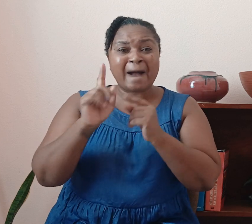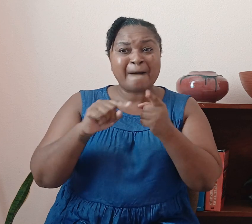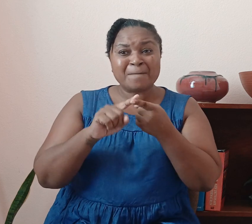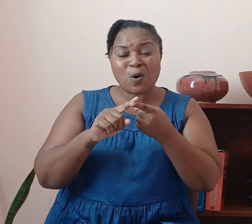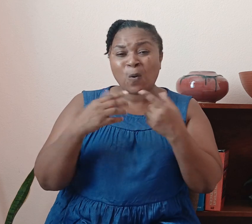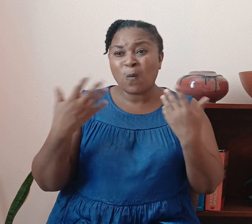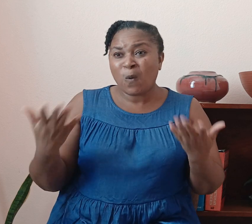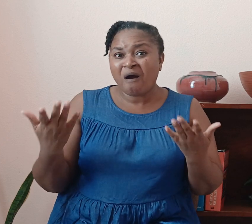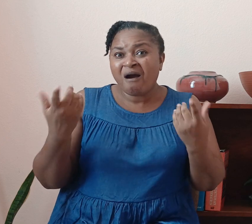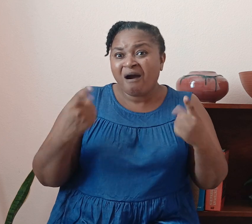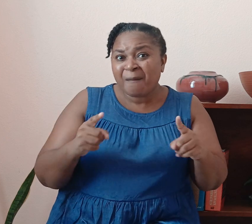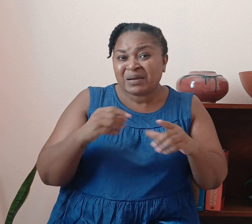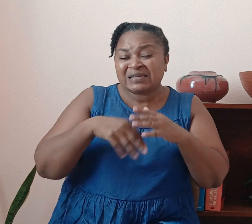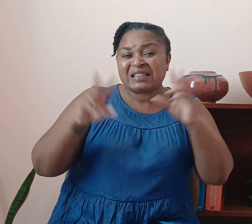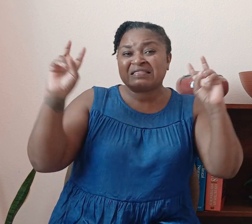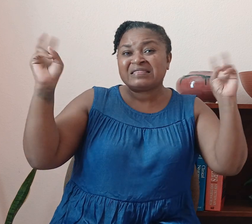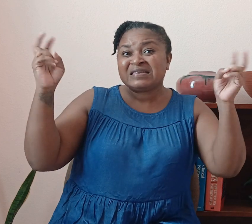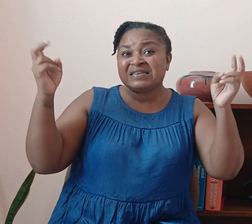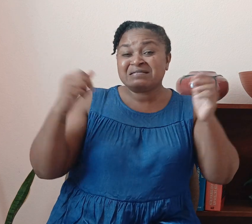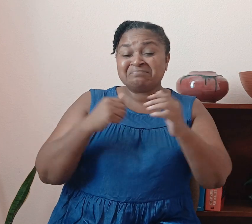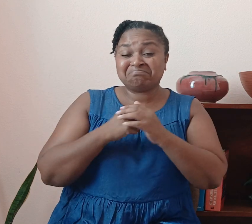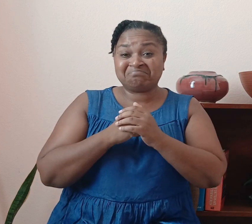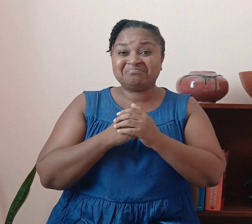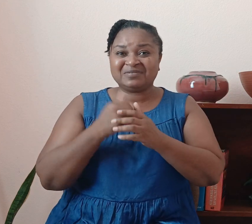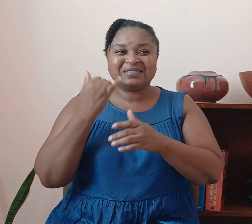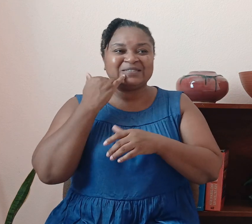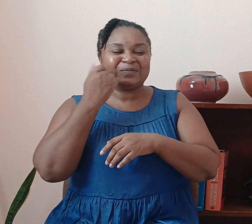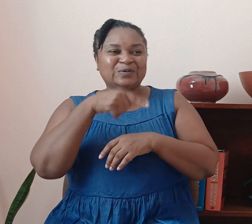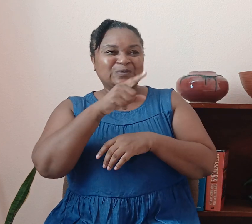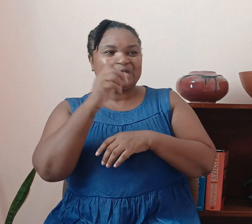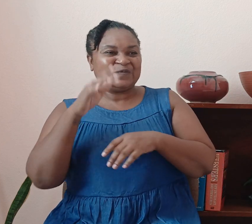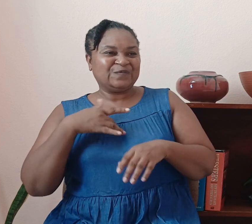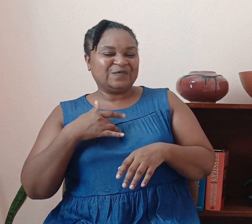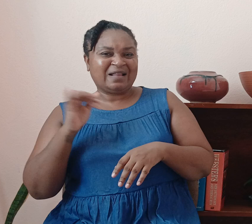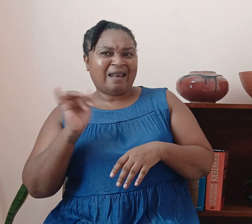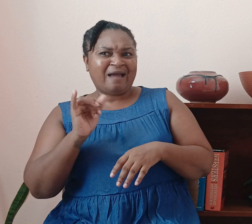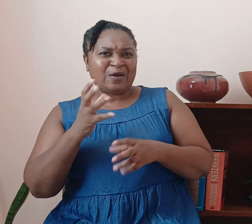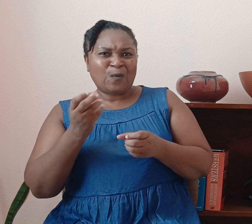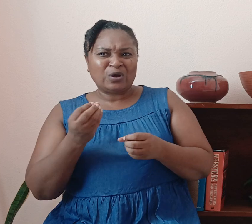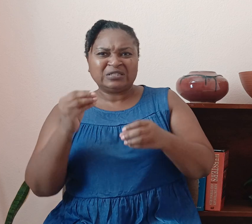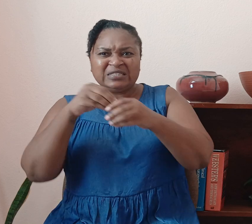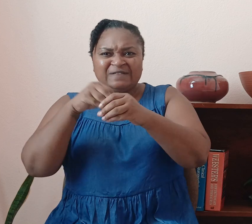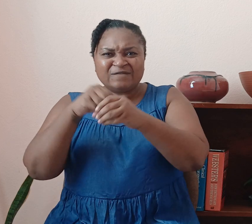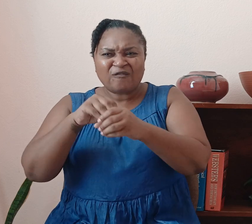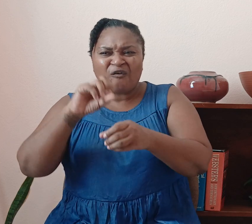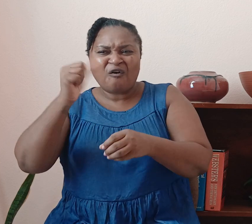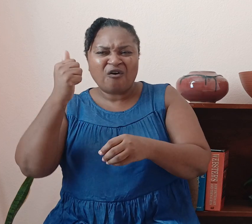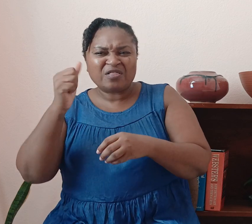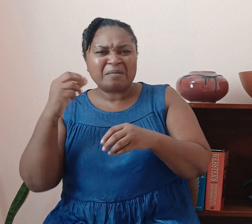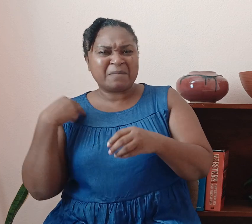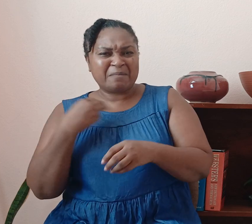If you feel that you want to engage the other members of the deaf and hard-of-hearing